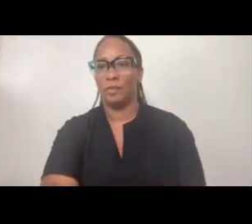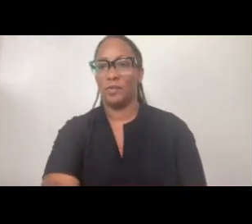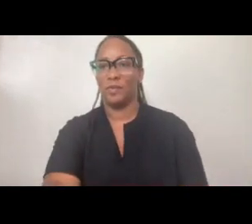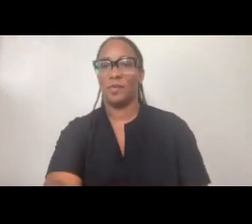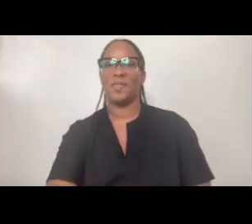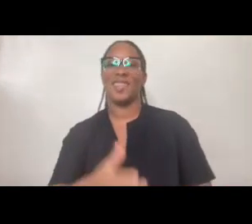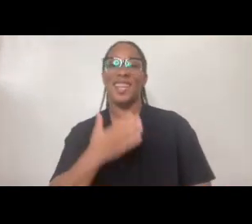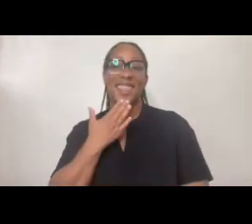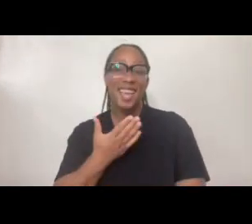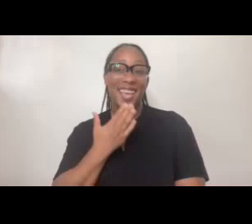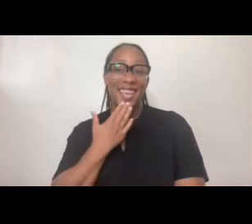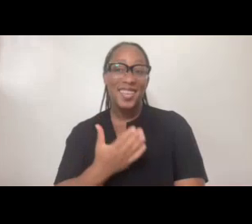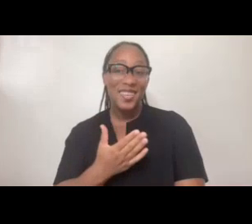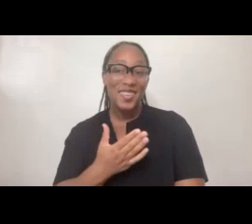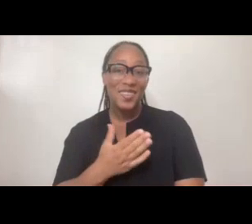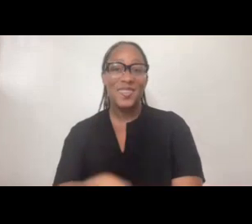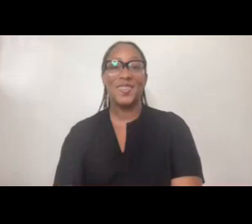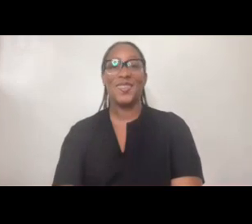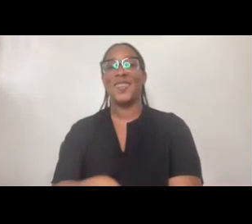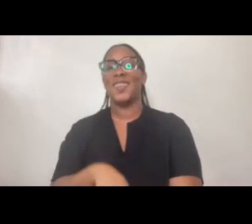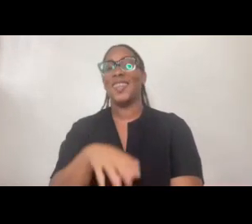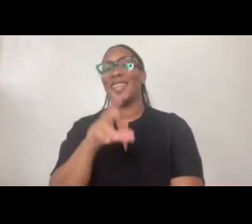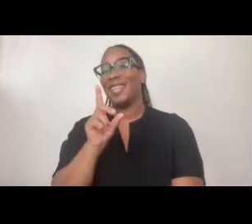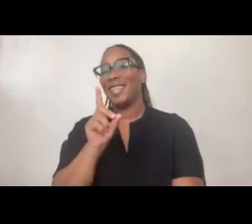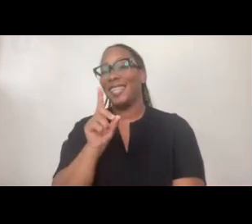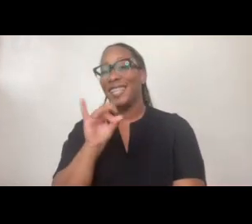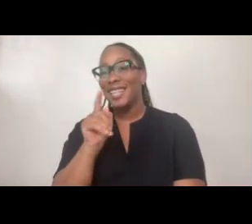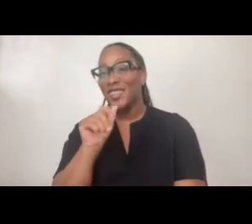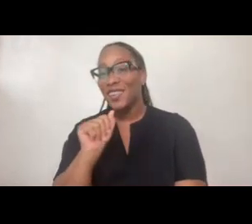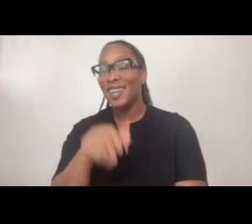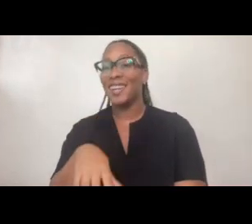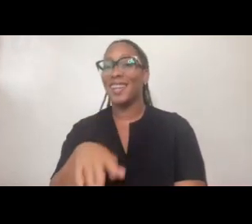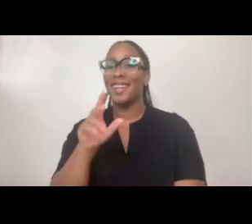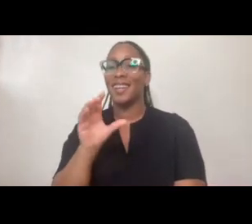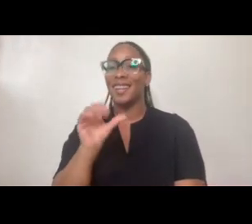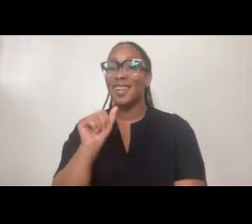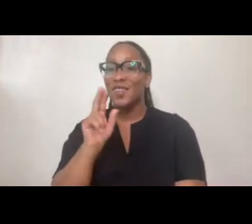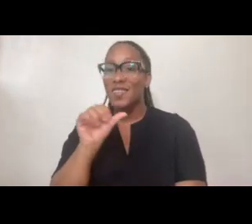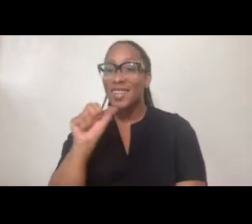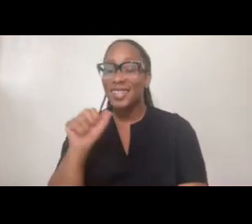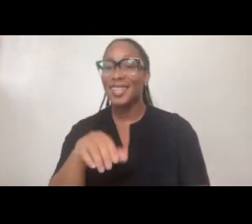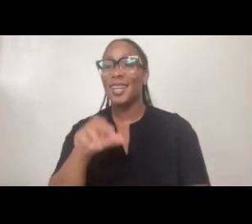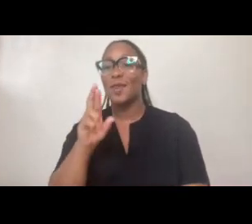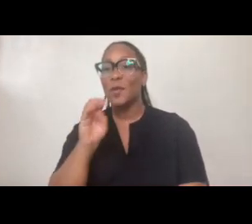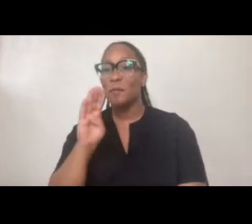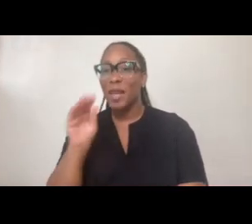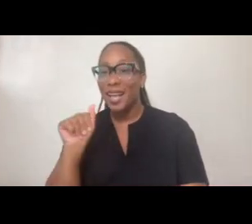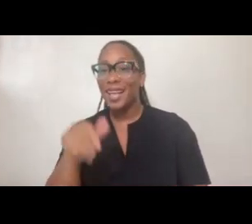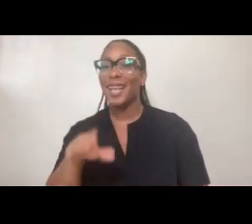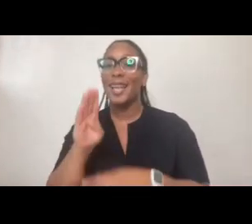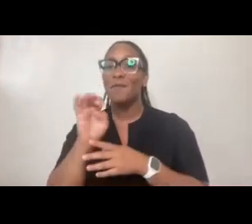Thank you, Deidre. Carissa, Rebecca, Barbara, Louise,